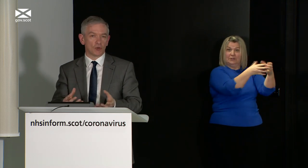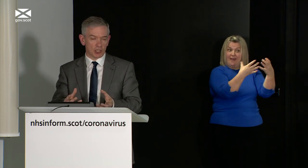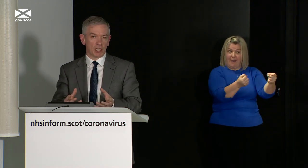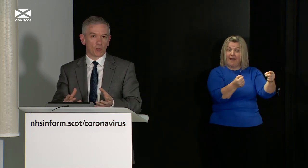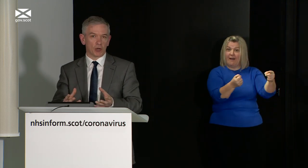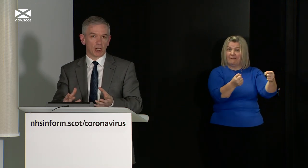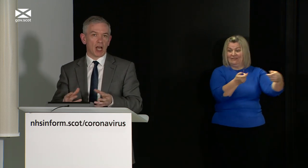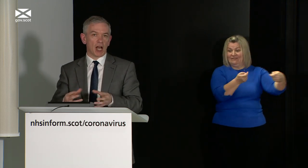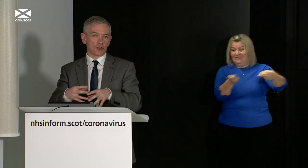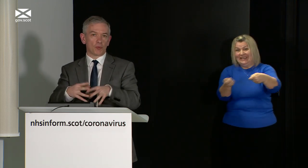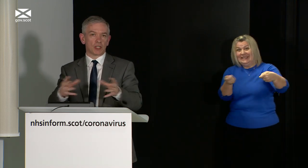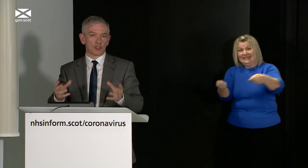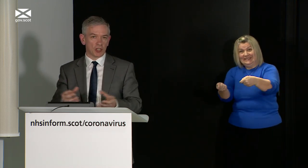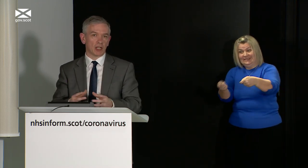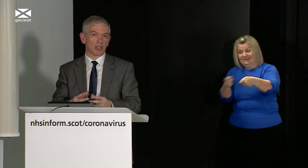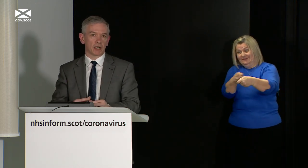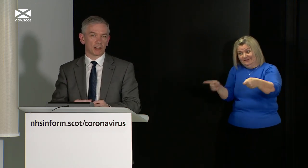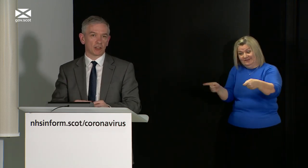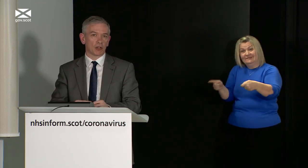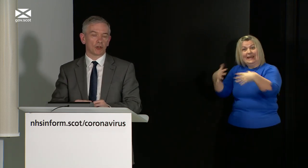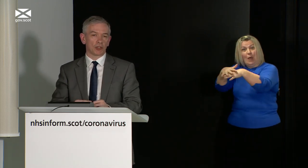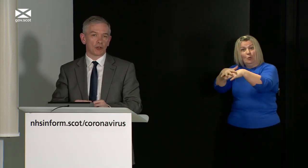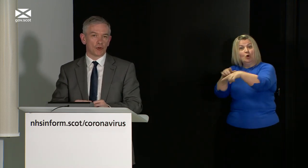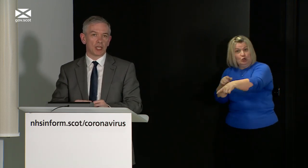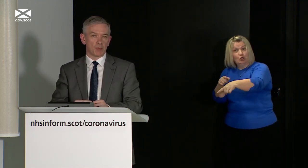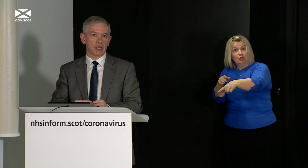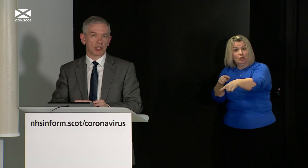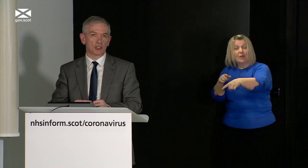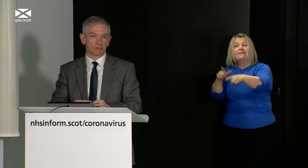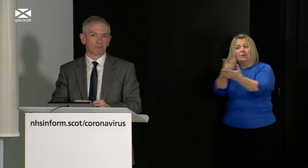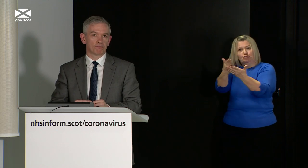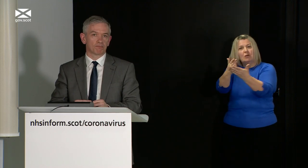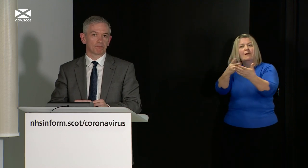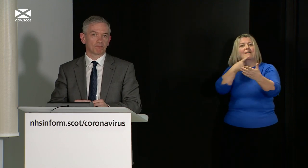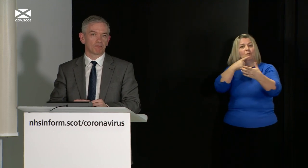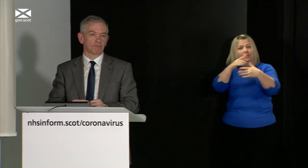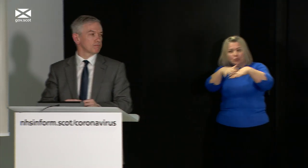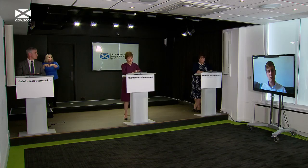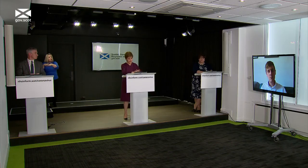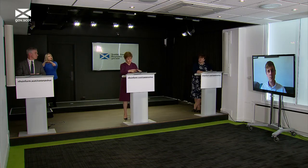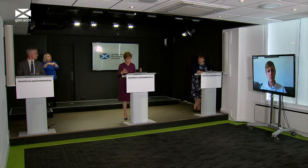cosine Network and so that we can share that learning on a yuki basis okay that